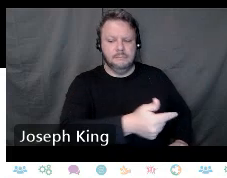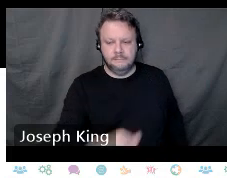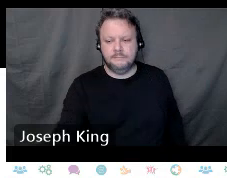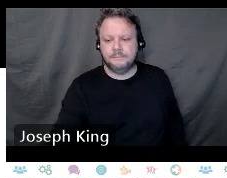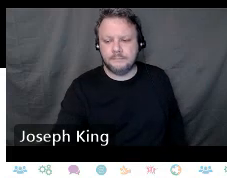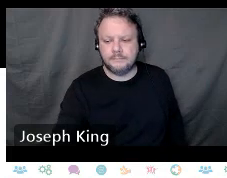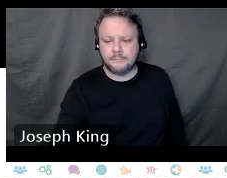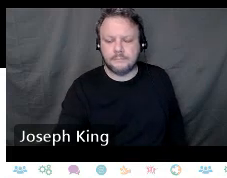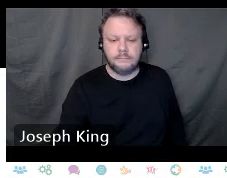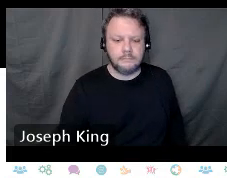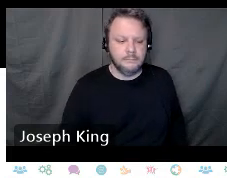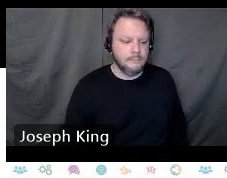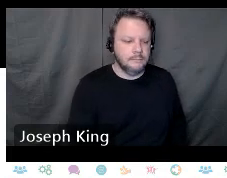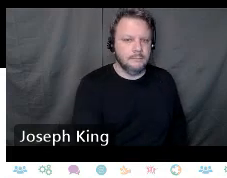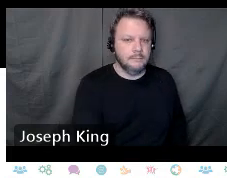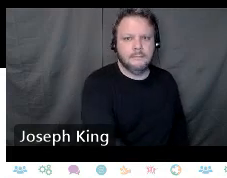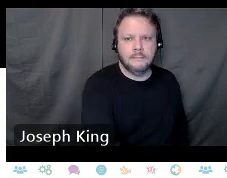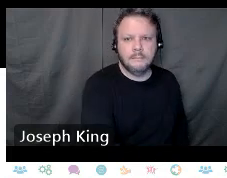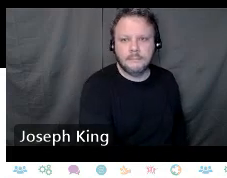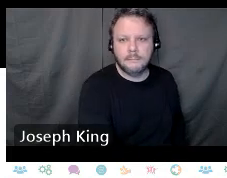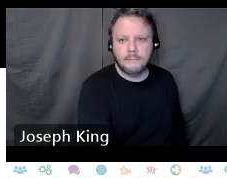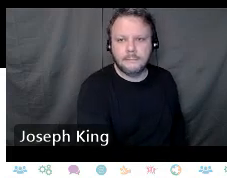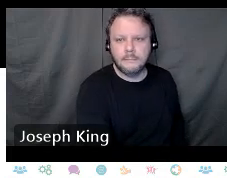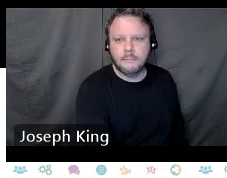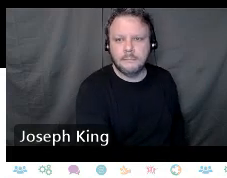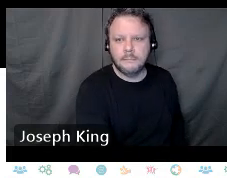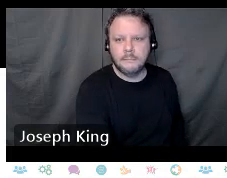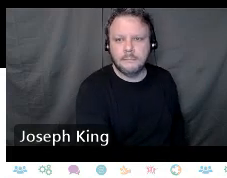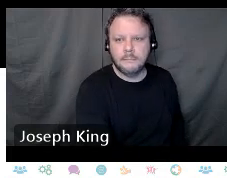about a little bit of recruitment, while we have what I consider to be an